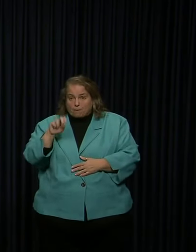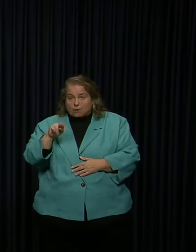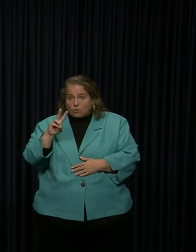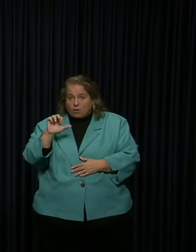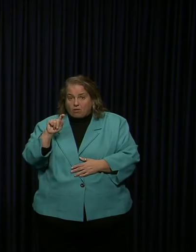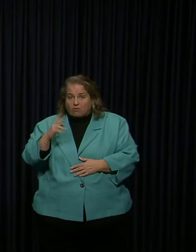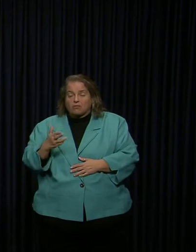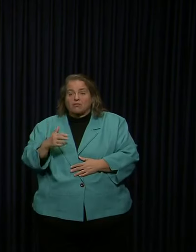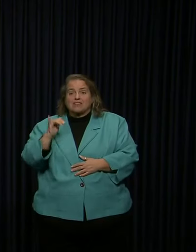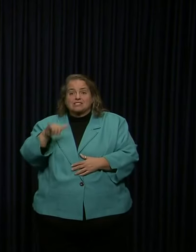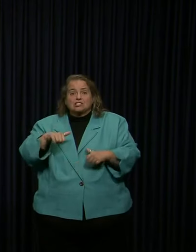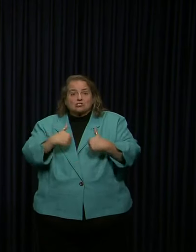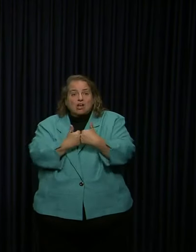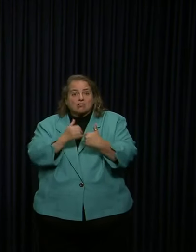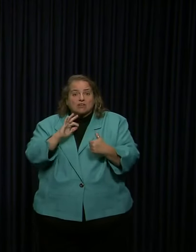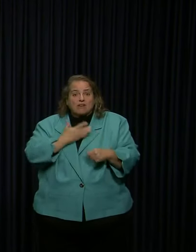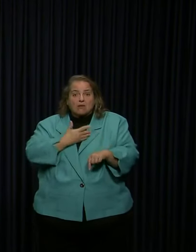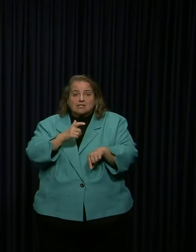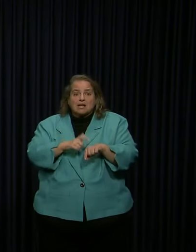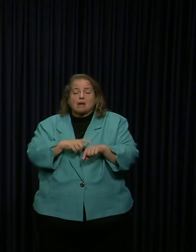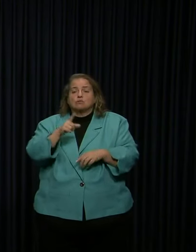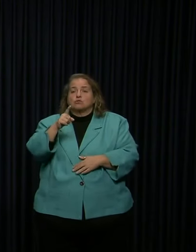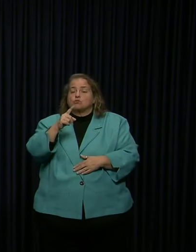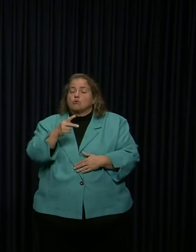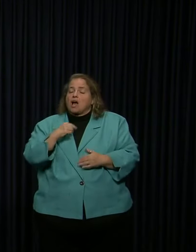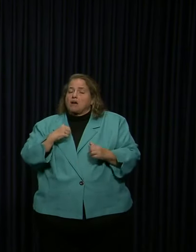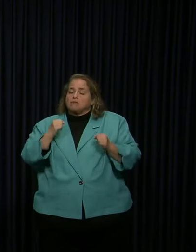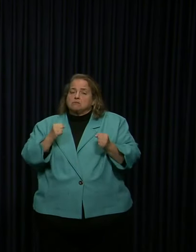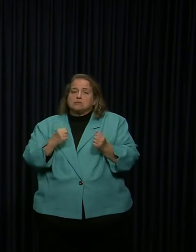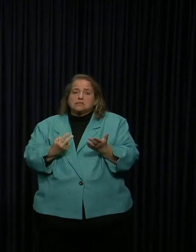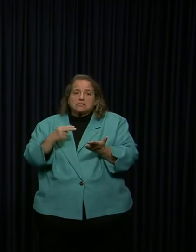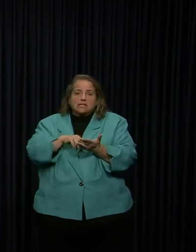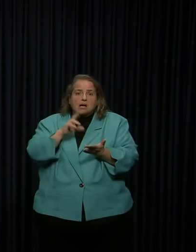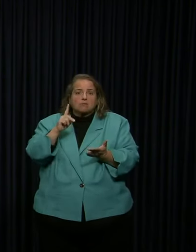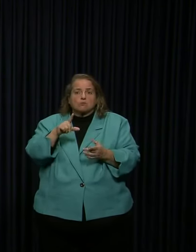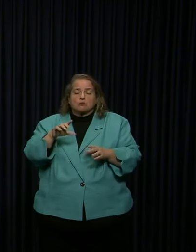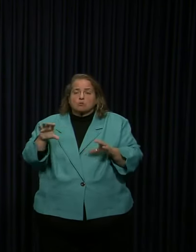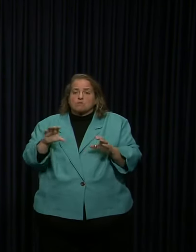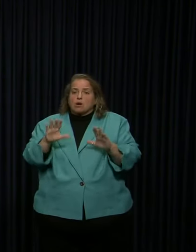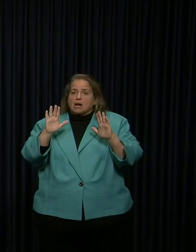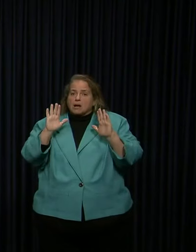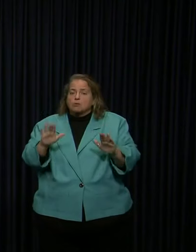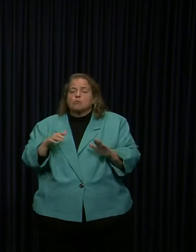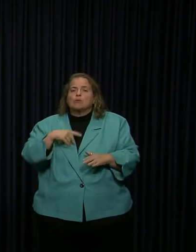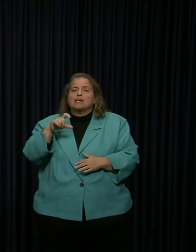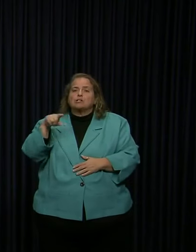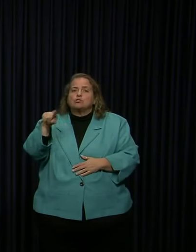UPDATE TOMORROW. LET'S REMEMBER, 104 KENTUCKIANS, PEOPLE WE LOVE, PEOPLE WE CARE